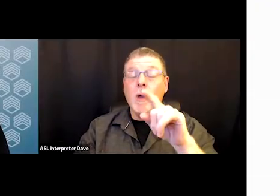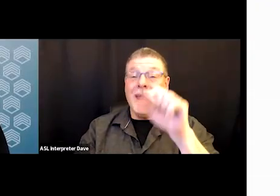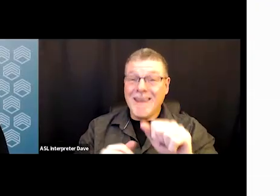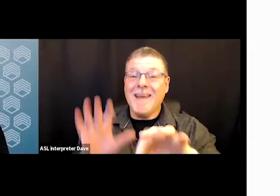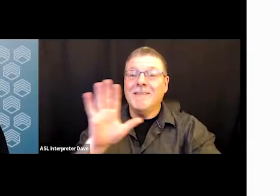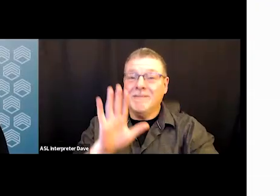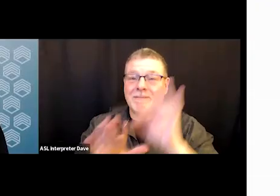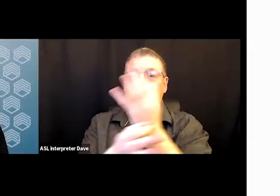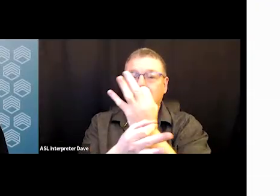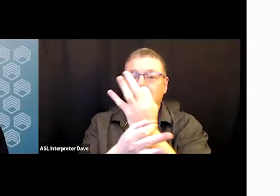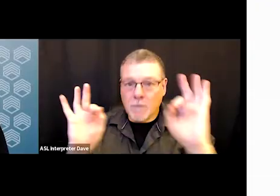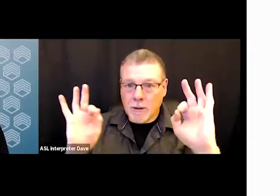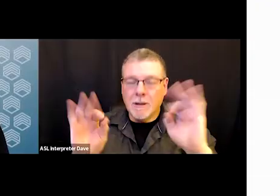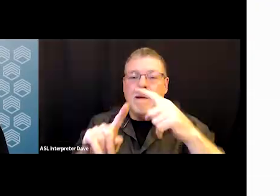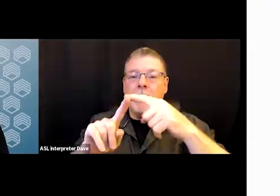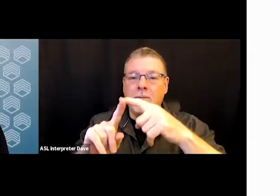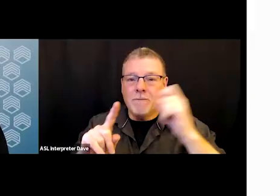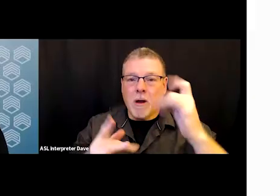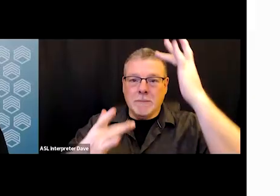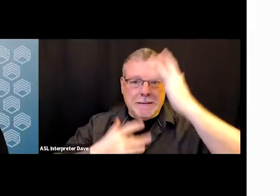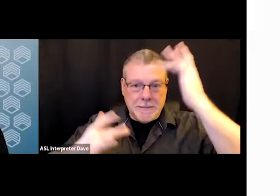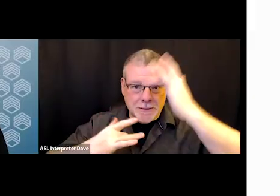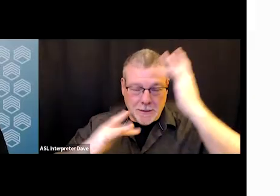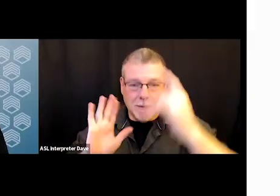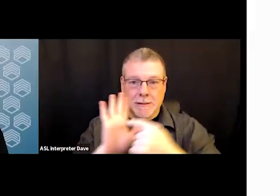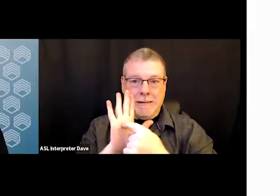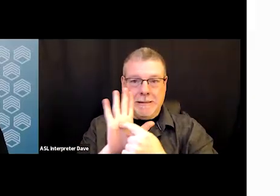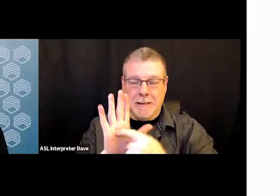from the symptoms that they have experienced for so long.